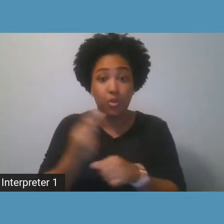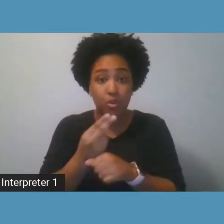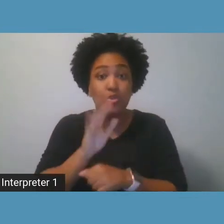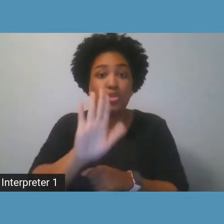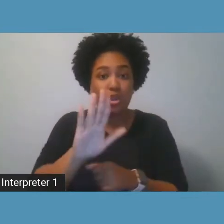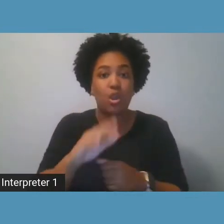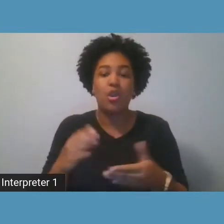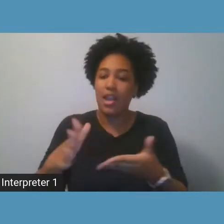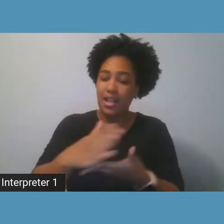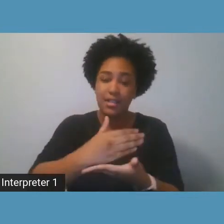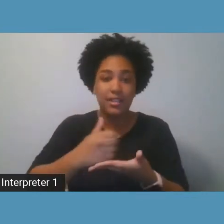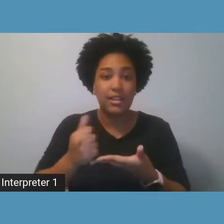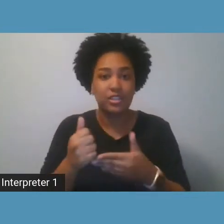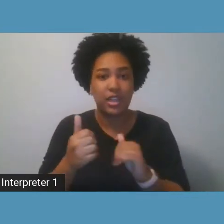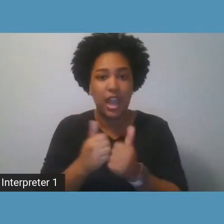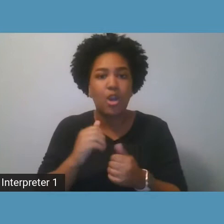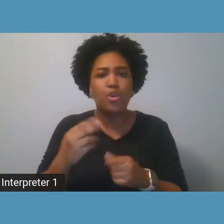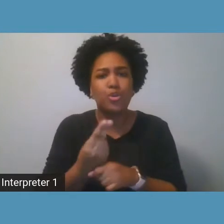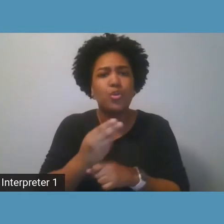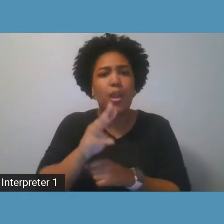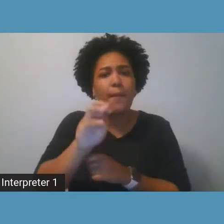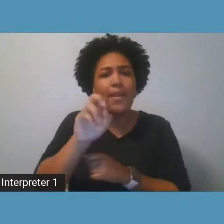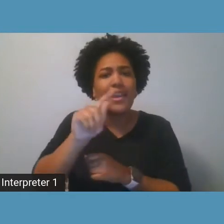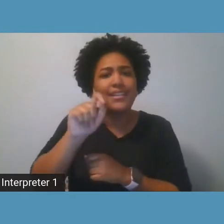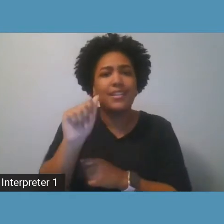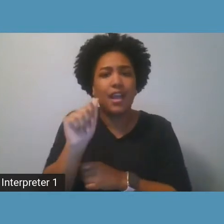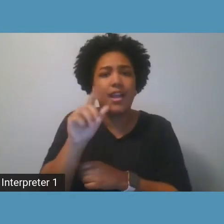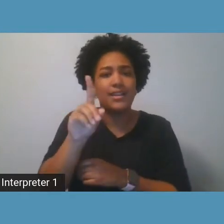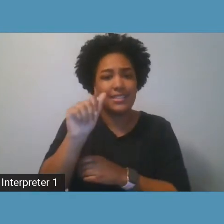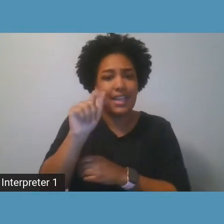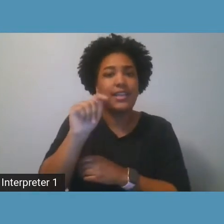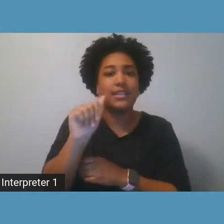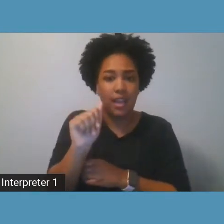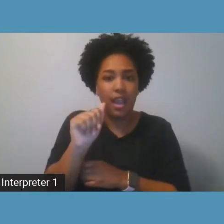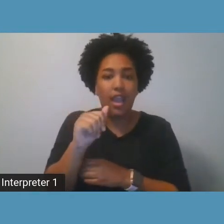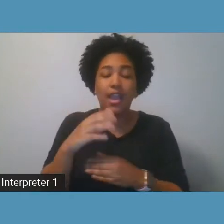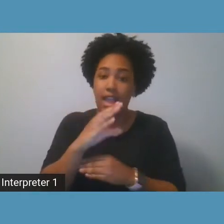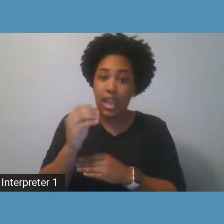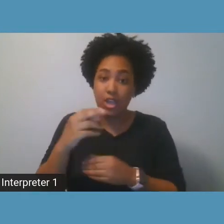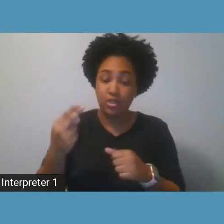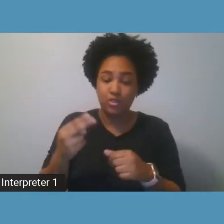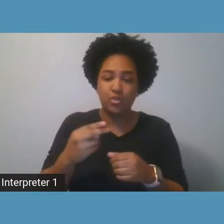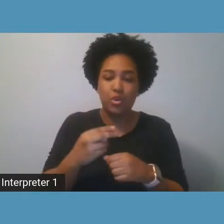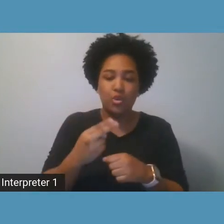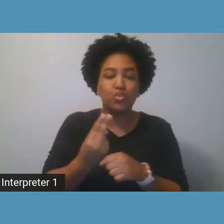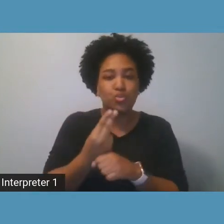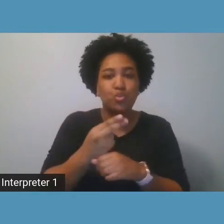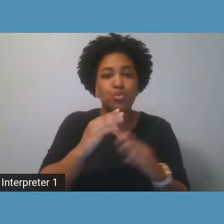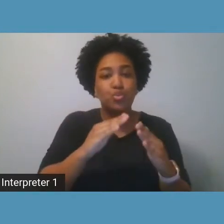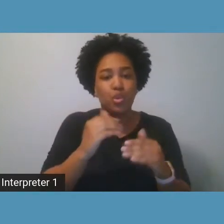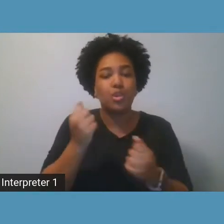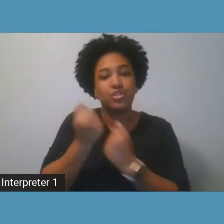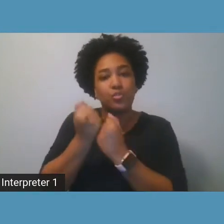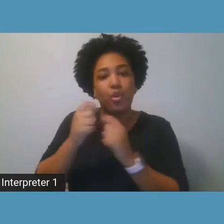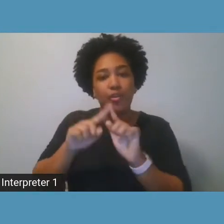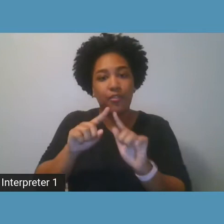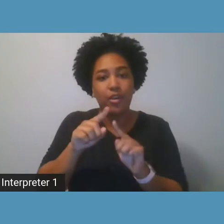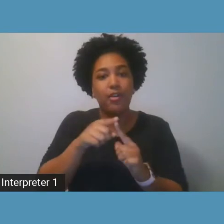metadata for findability and to support public use and access. In this era of virtual meetings,